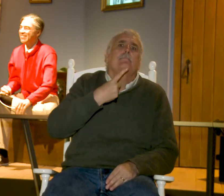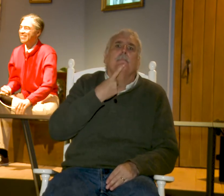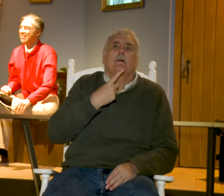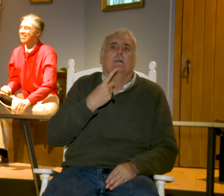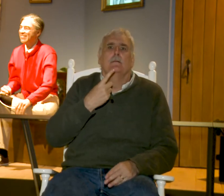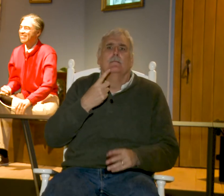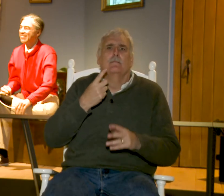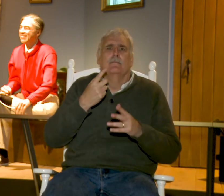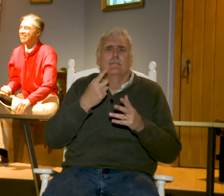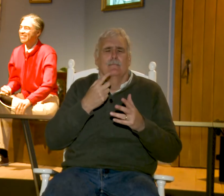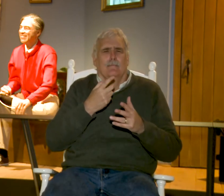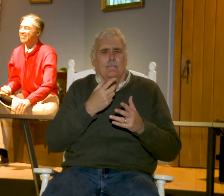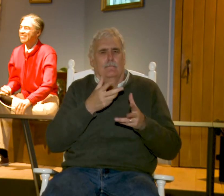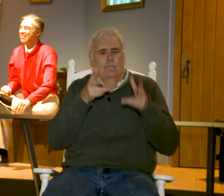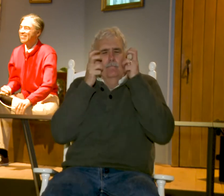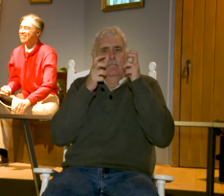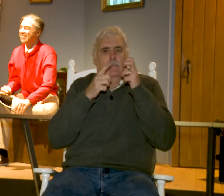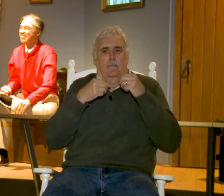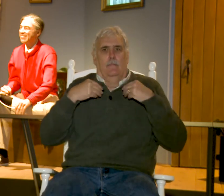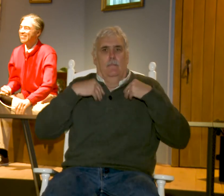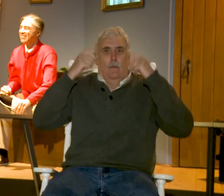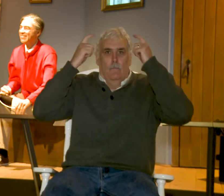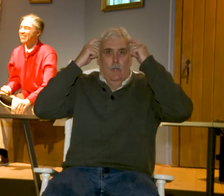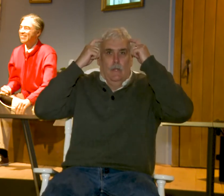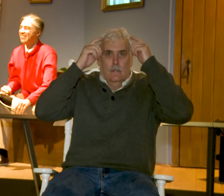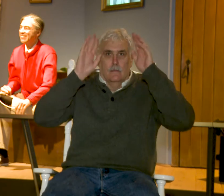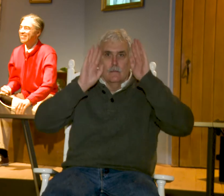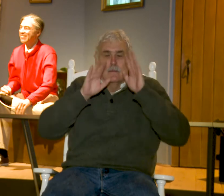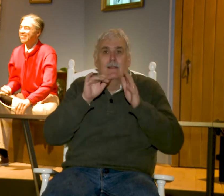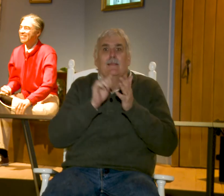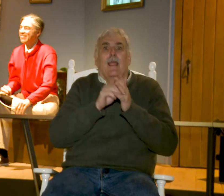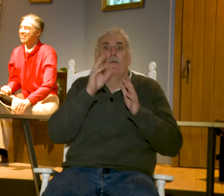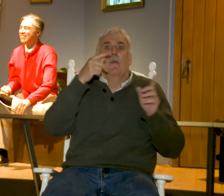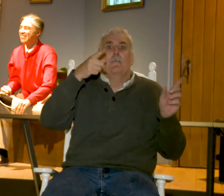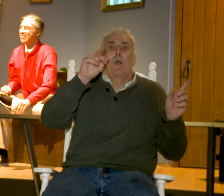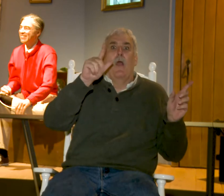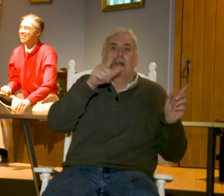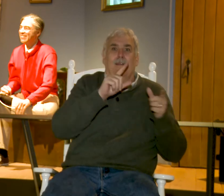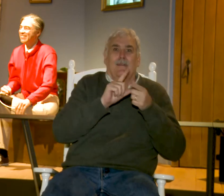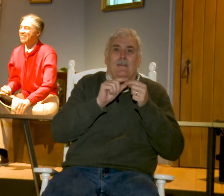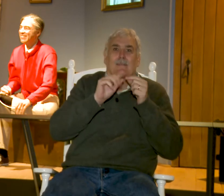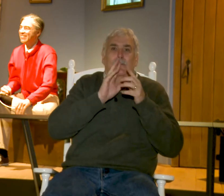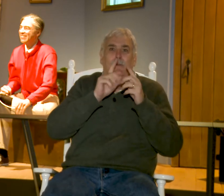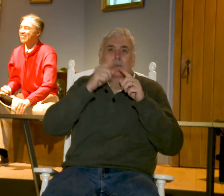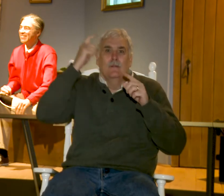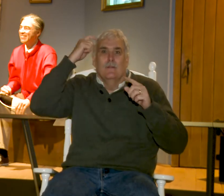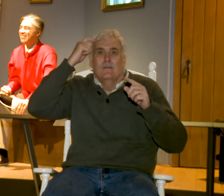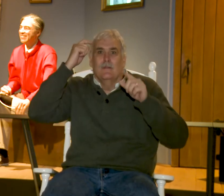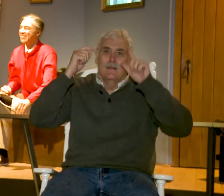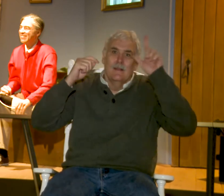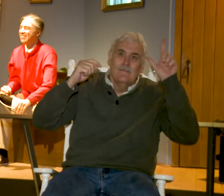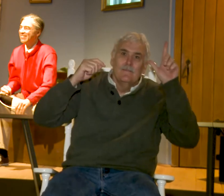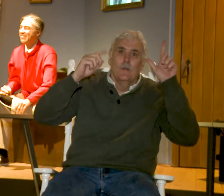or the baby sign for MOM, without using voice. This allows the child's brain to internalize the language. That's what Paul was discussing, right and left brain.